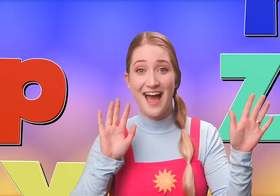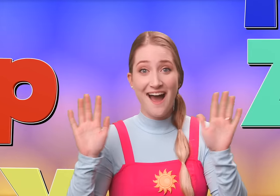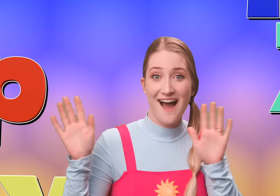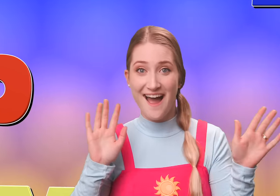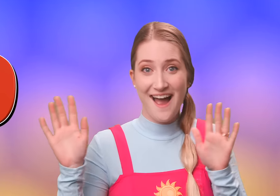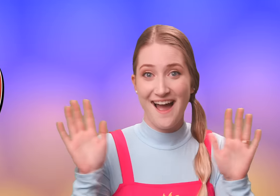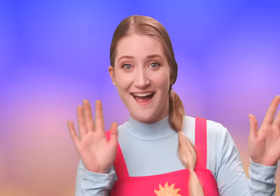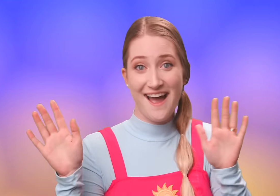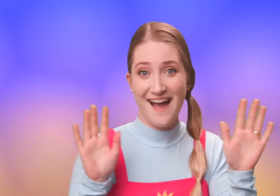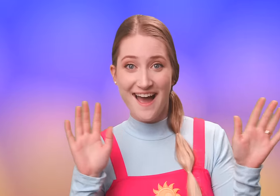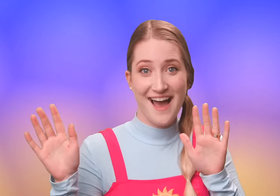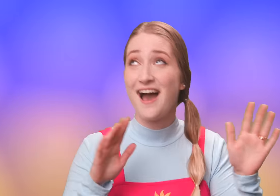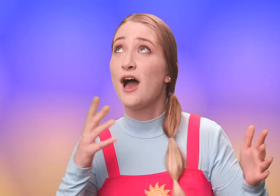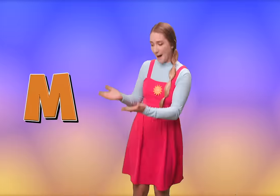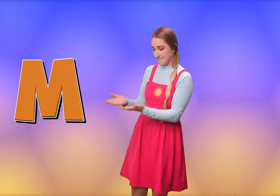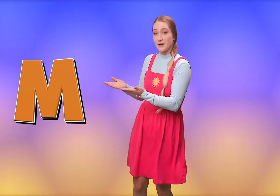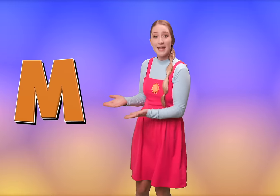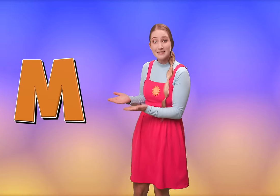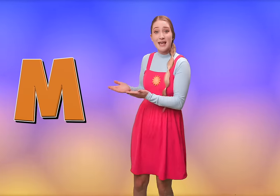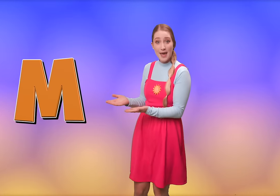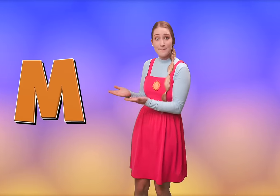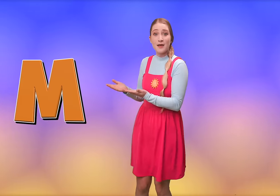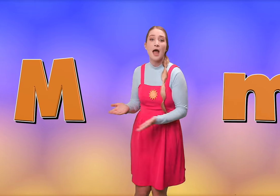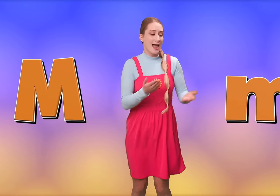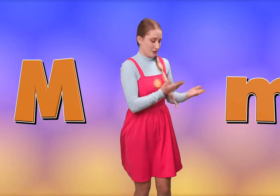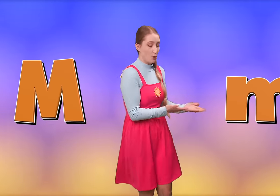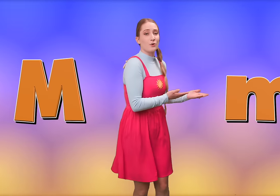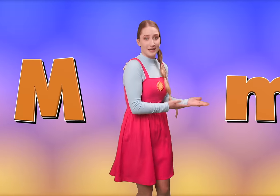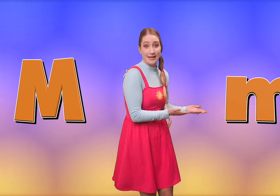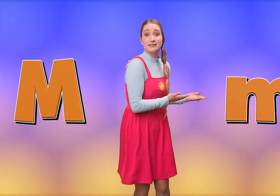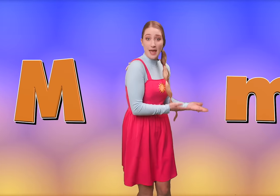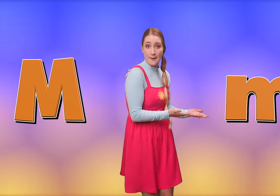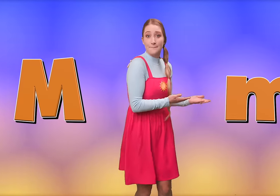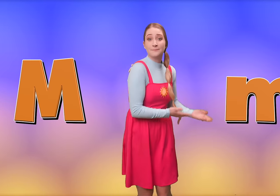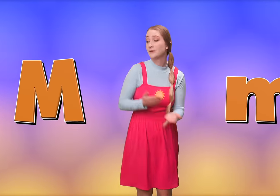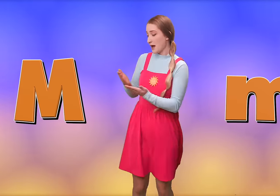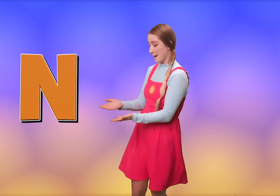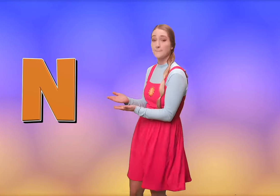now stop! Let's go! Uppercase N and Lowercase M Uppercase